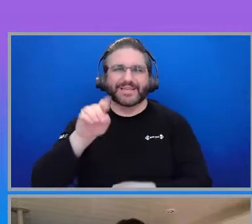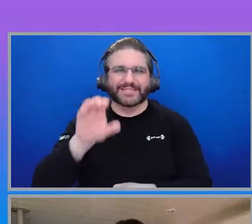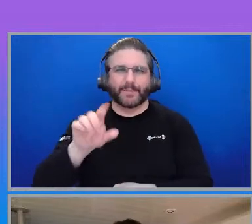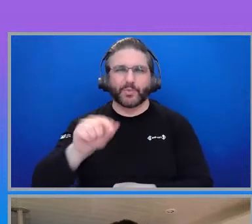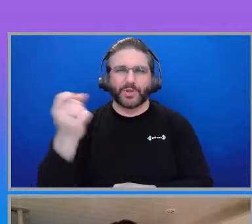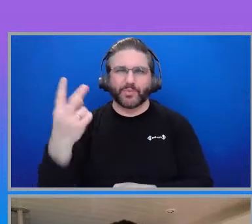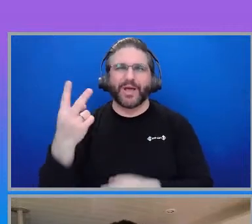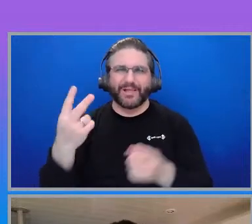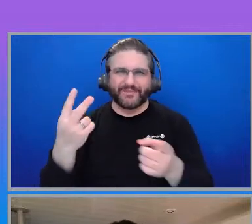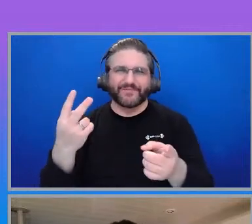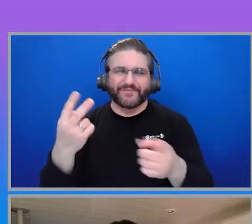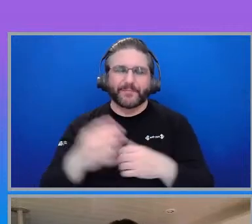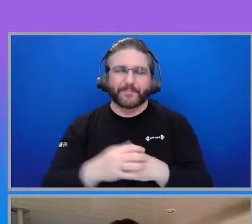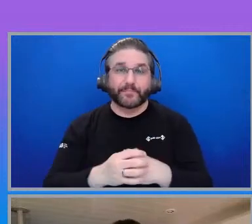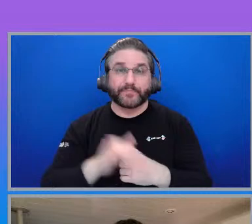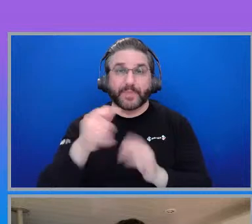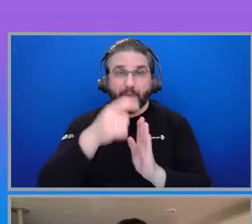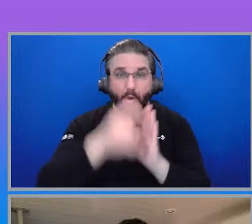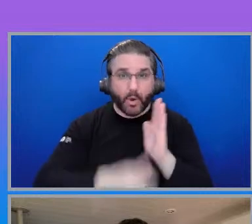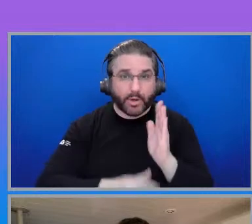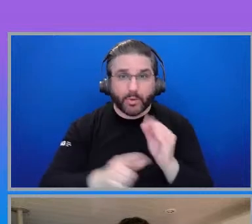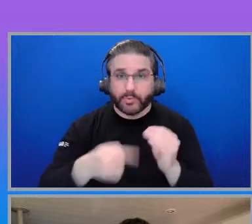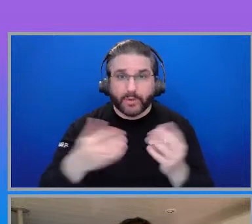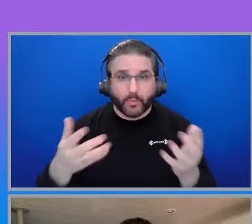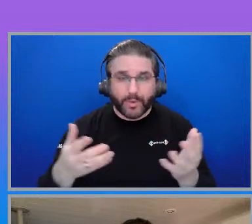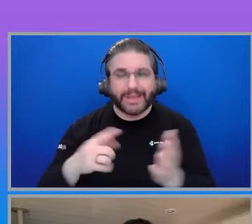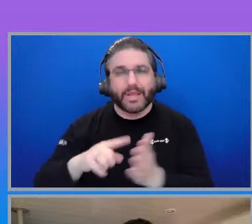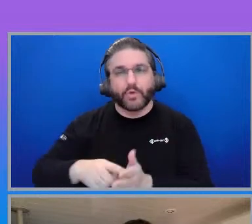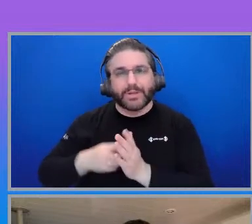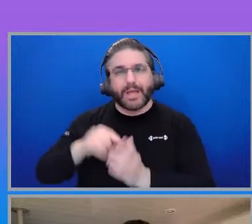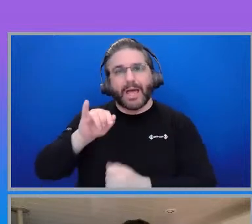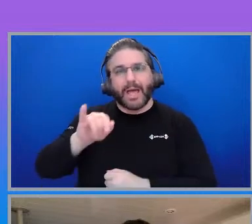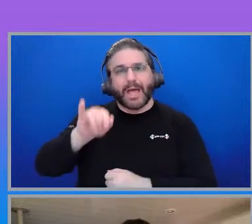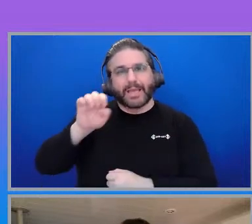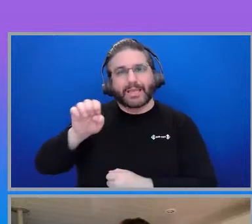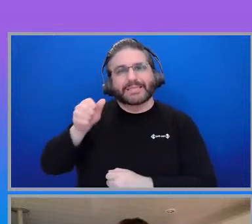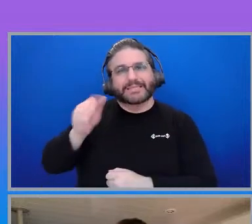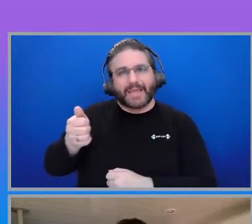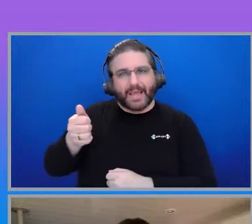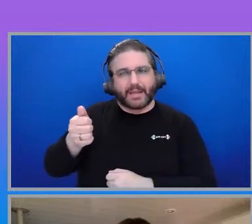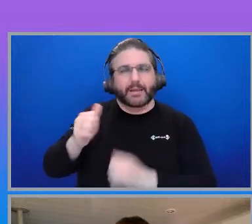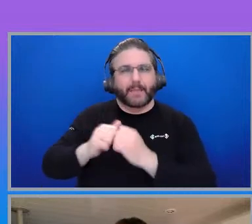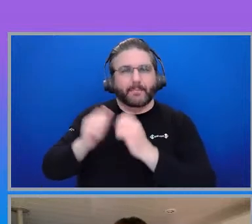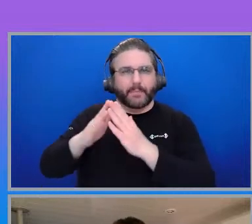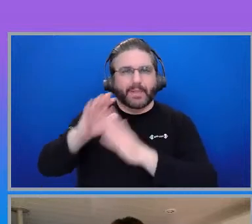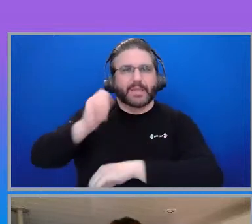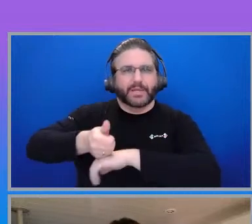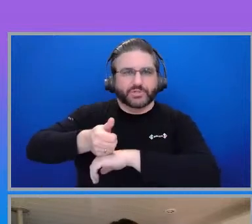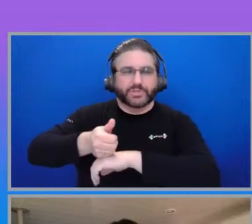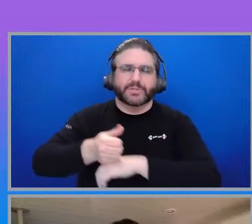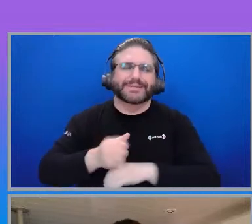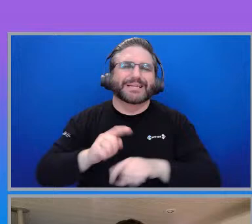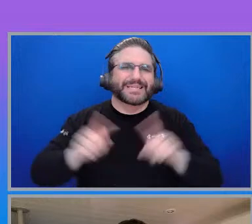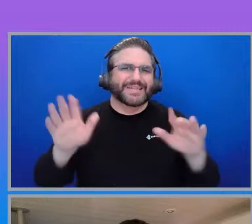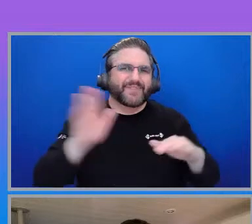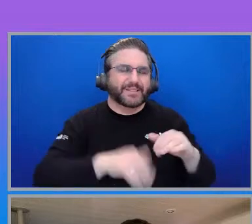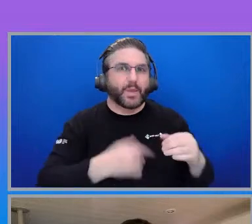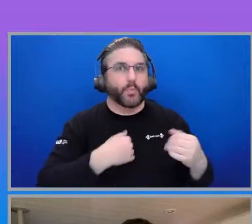That article was based on the original IE ten implementation.